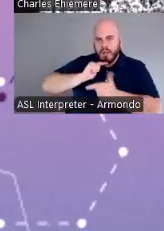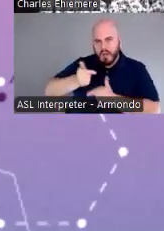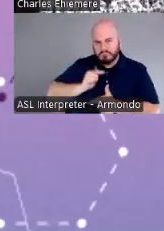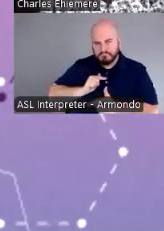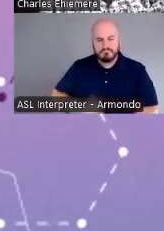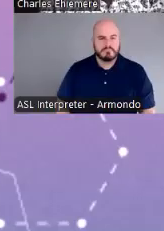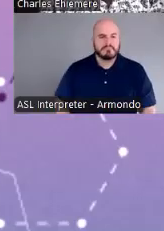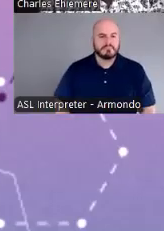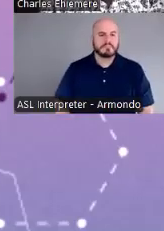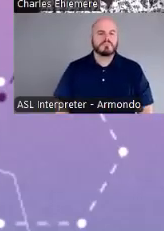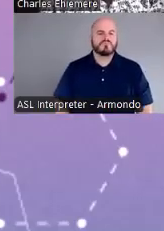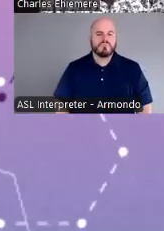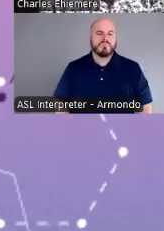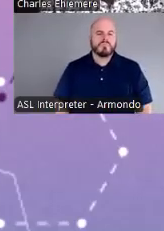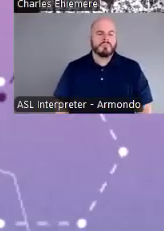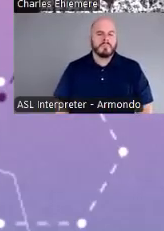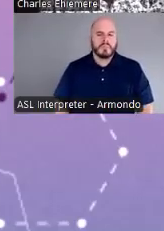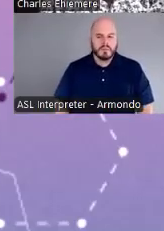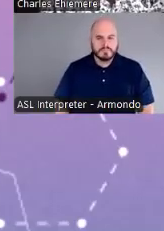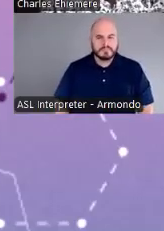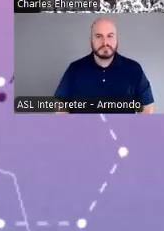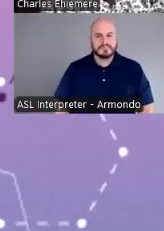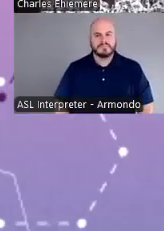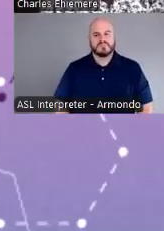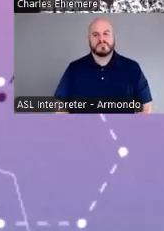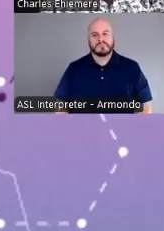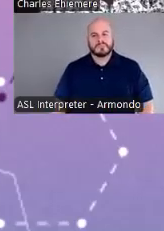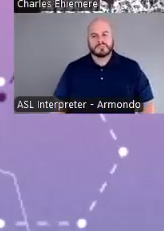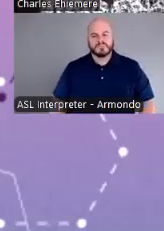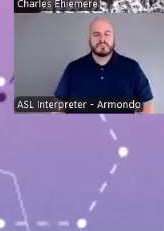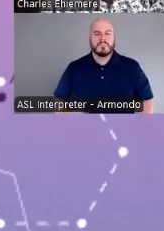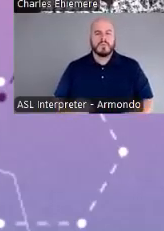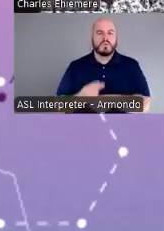So we play down on SMSes because research have also